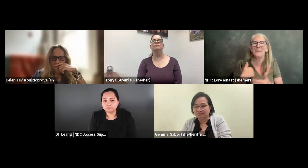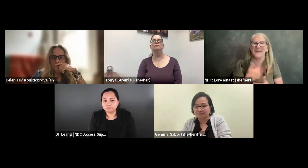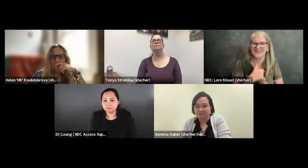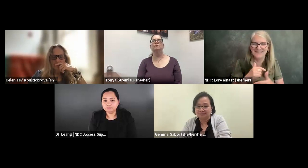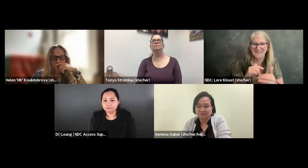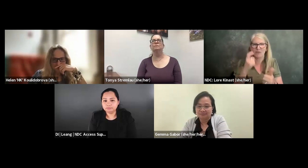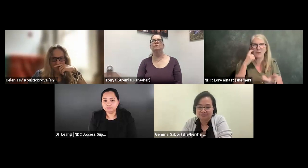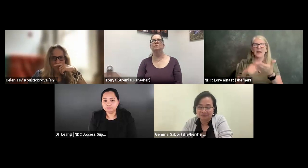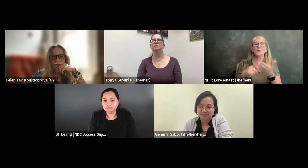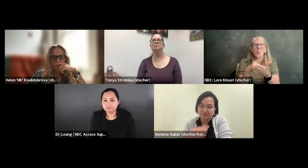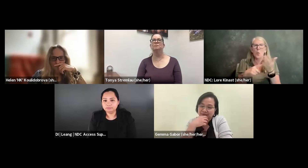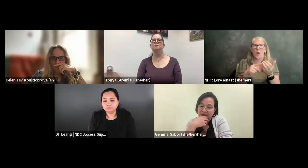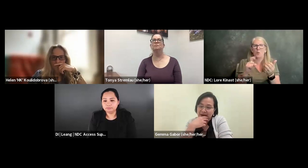It's definitely not the best situation.